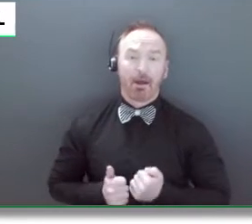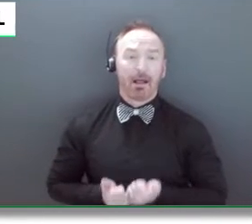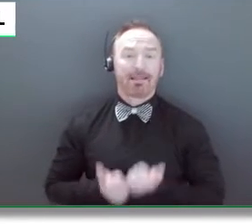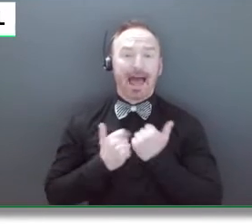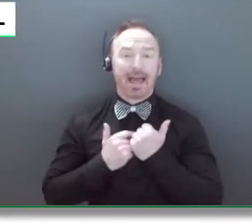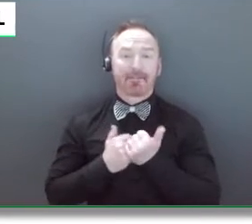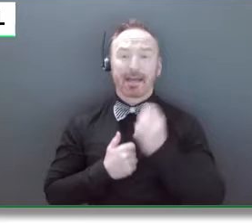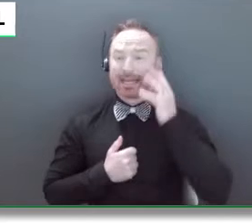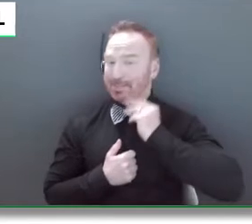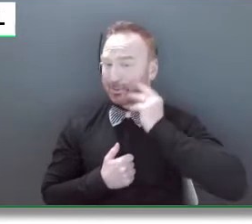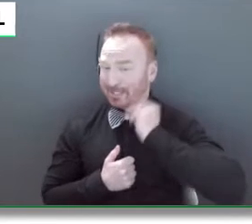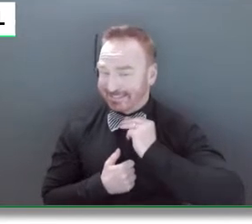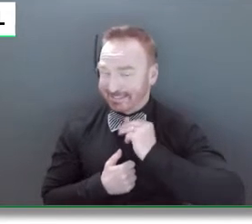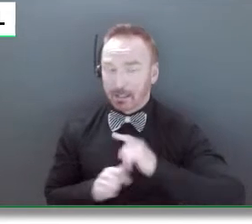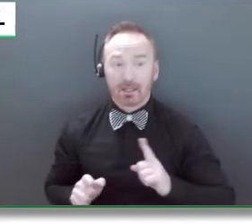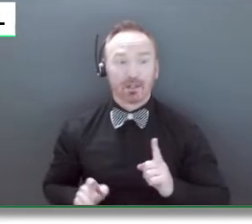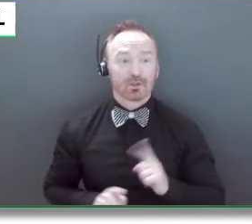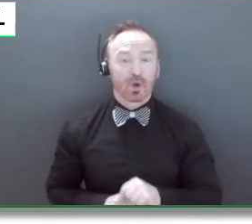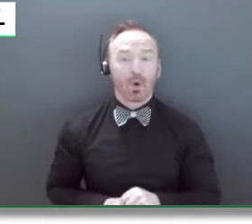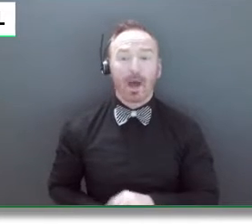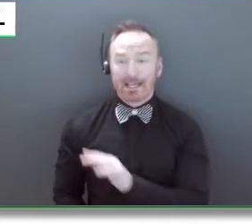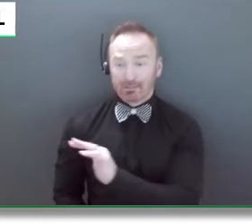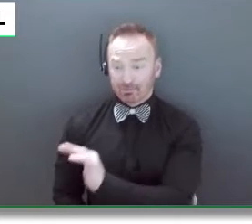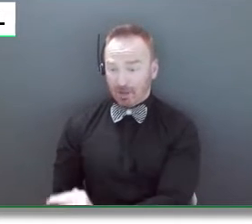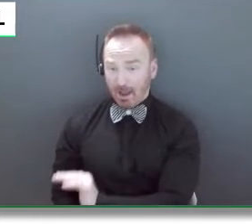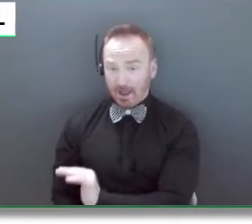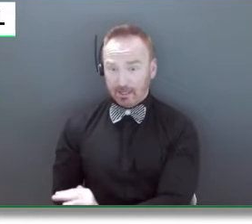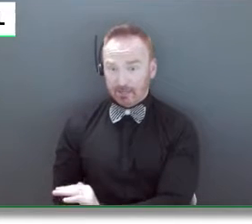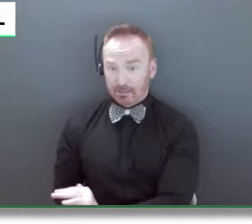move through different stages of life they also experience different